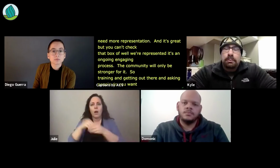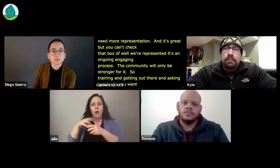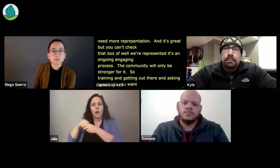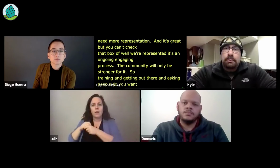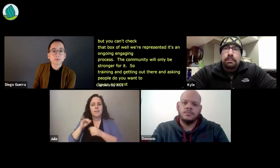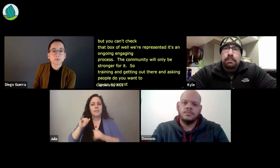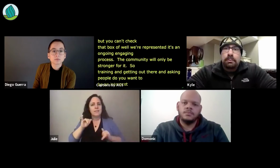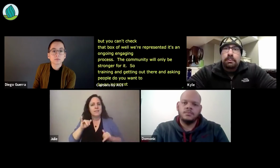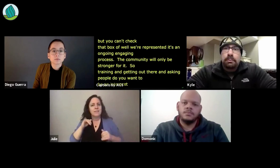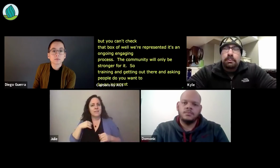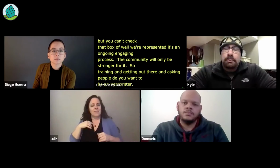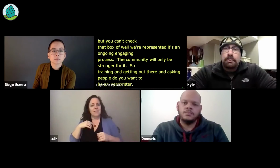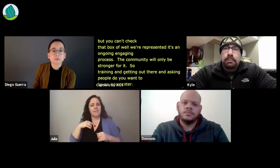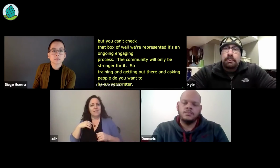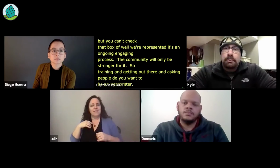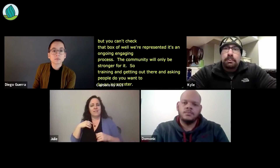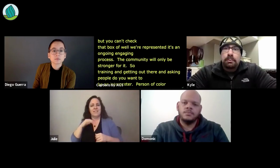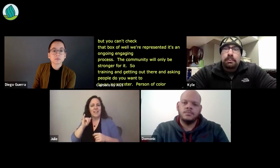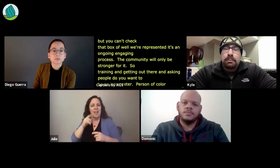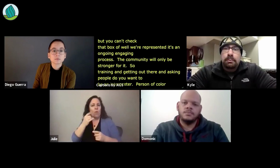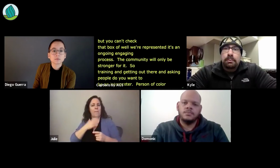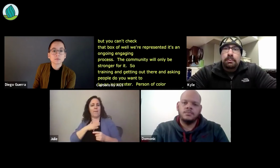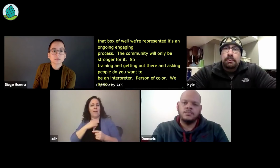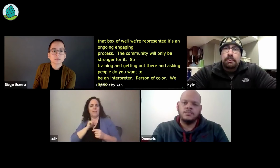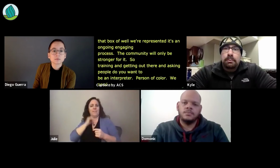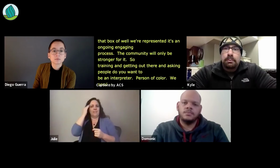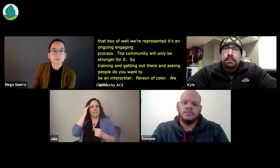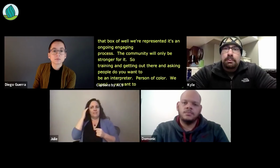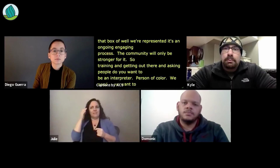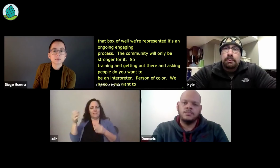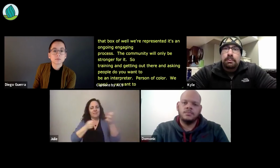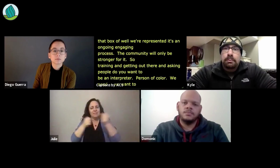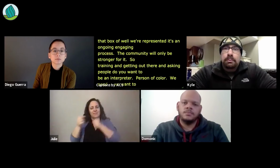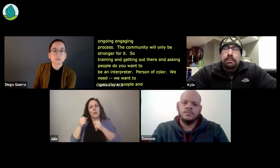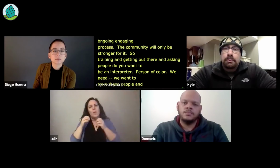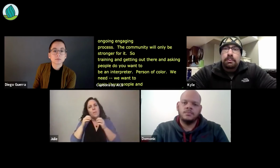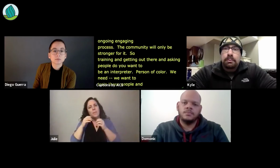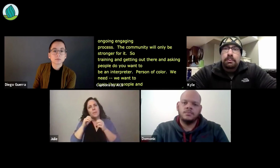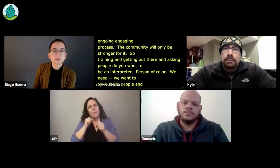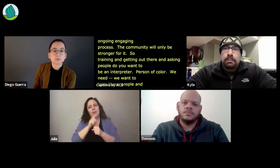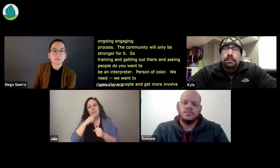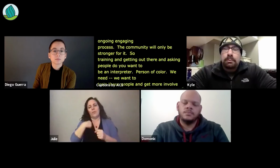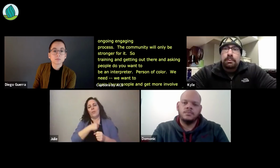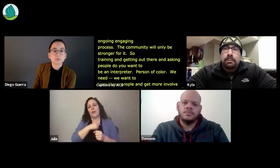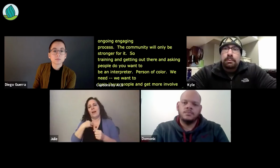And so I think that for me, bringing in better and more diverse representation in what we're